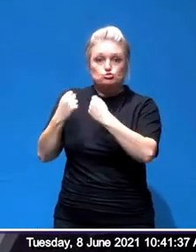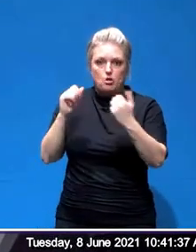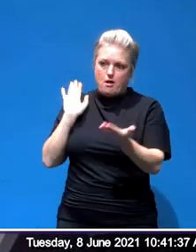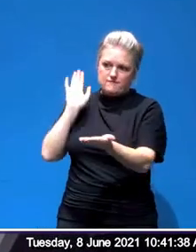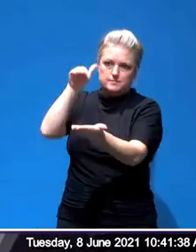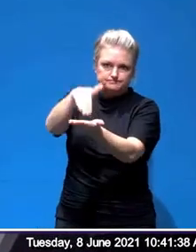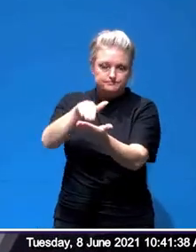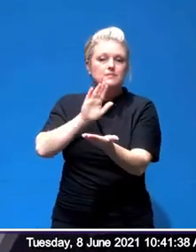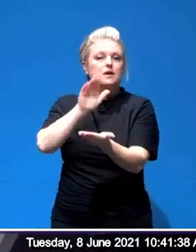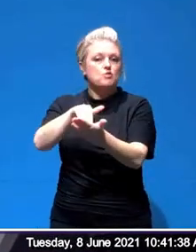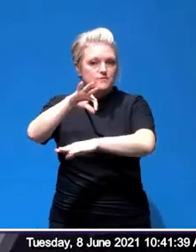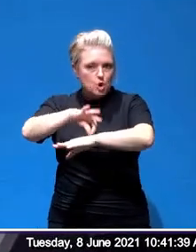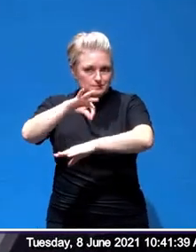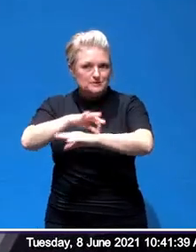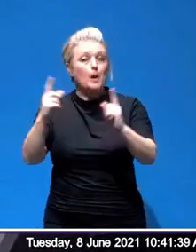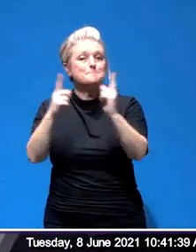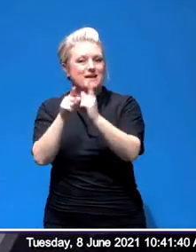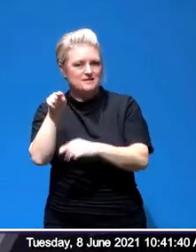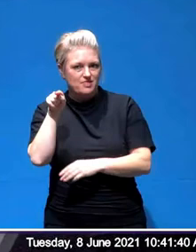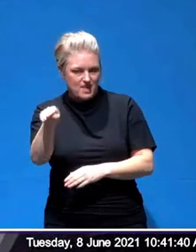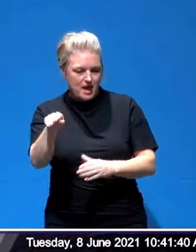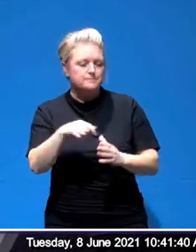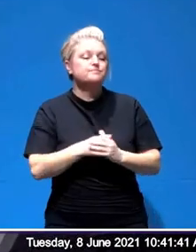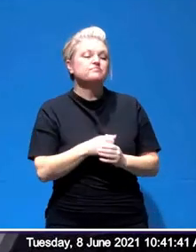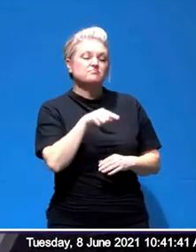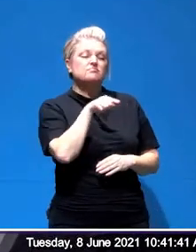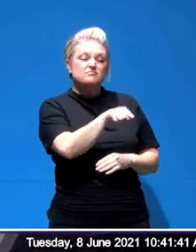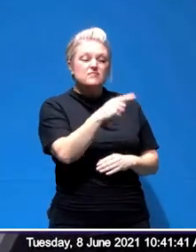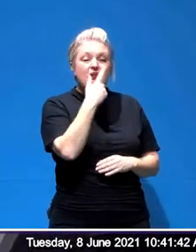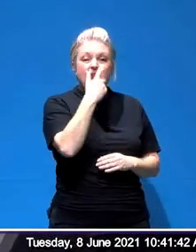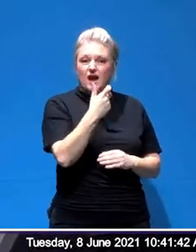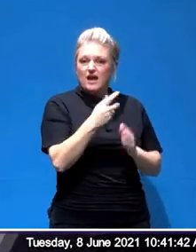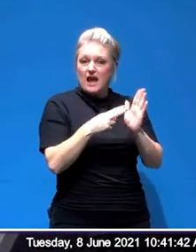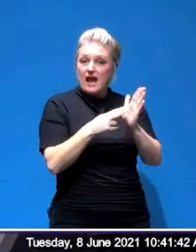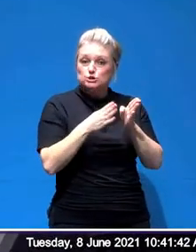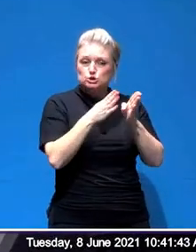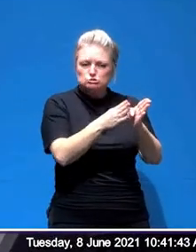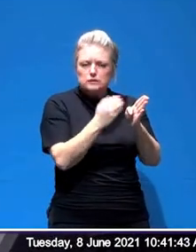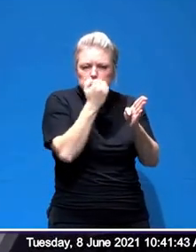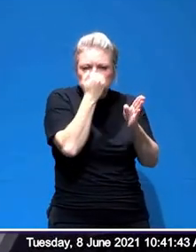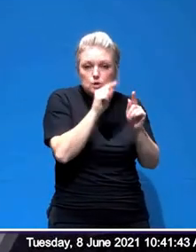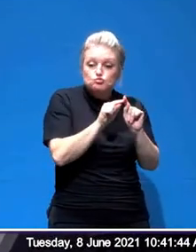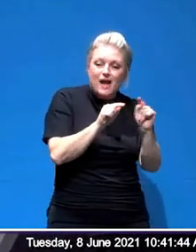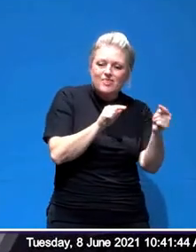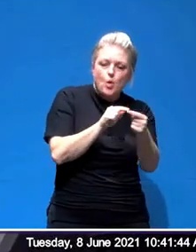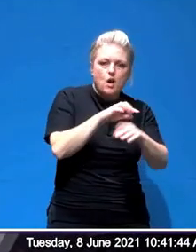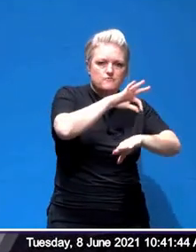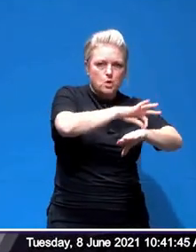N Street was only five minutes drive from the Queen Elizabeth Hospital and we were about 20 minutes away.